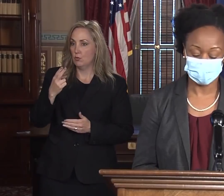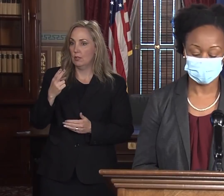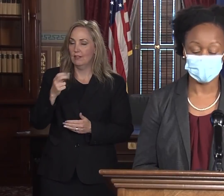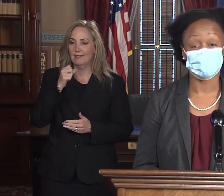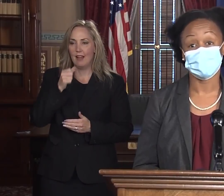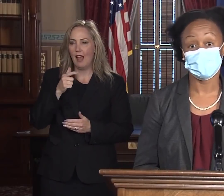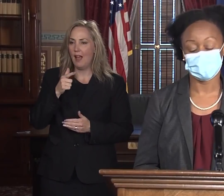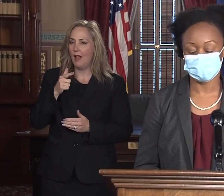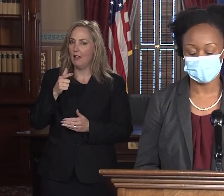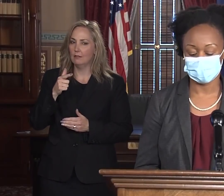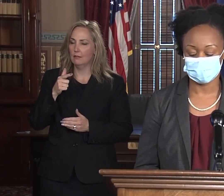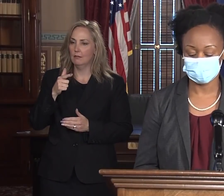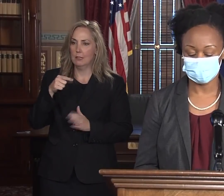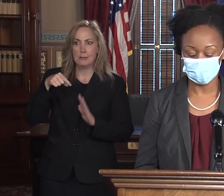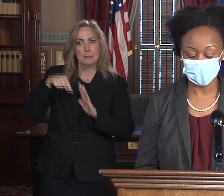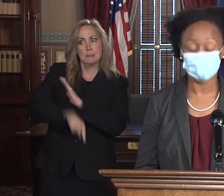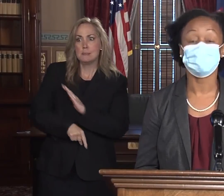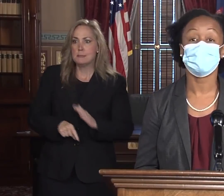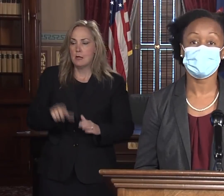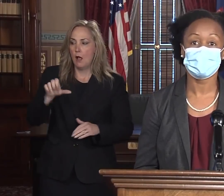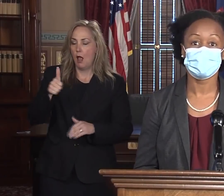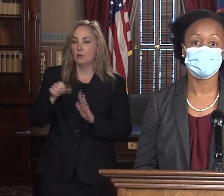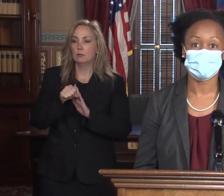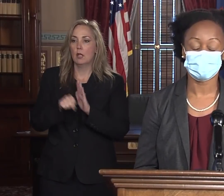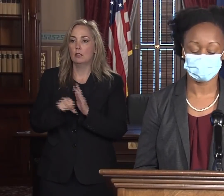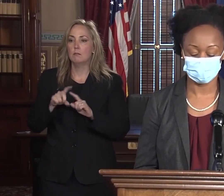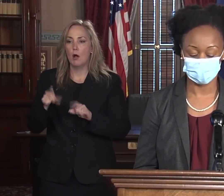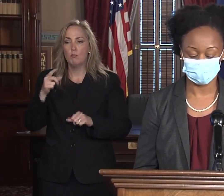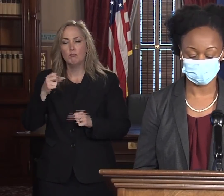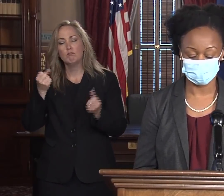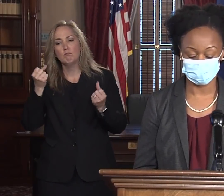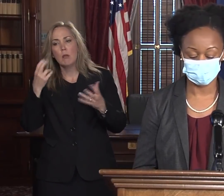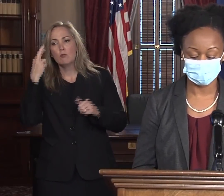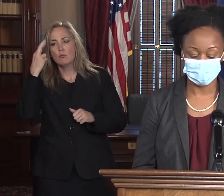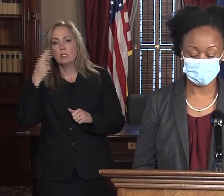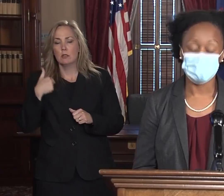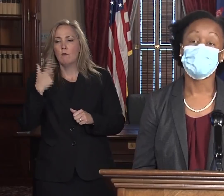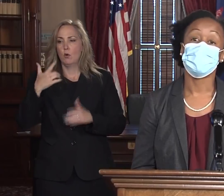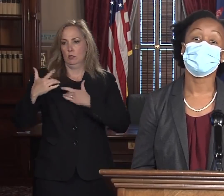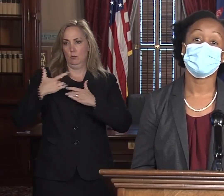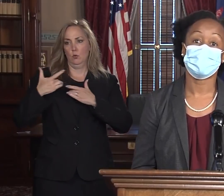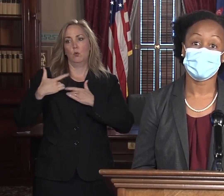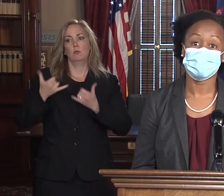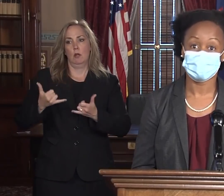IN MOST STATES IN THE U.S. ARE NOW SEEING A SURGE IN CASES. MICHIGAN IS NOT AS SEVERE AS